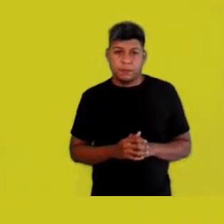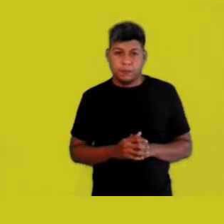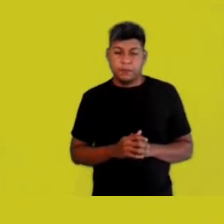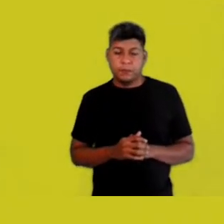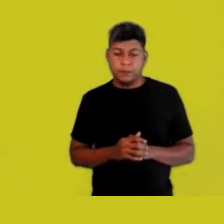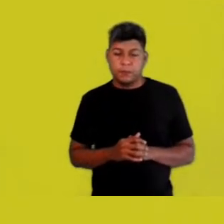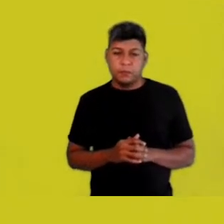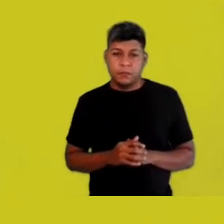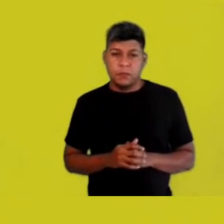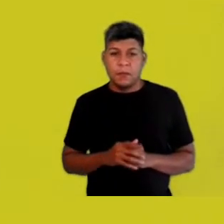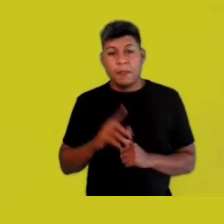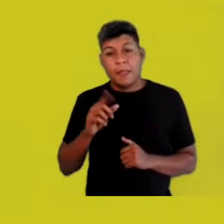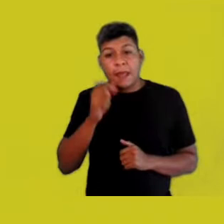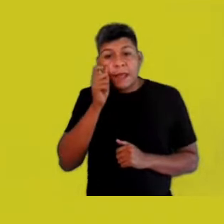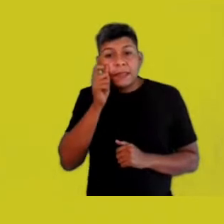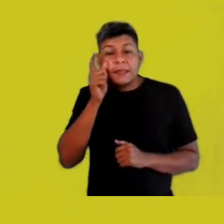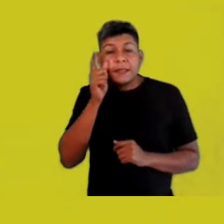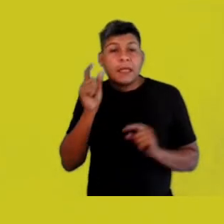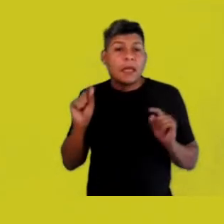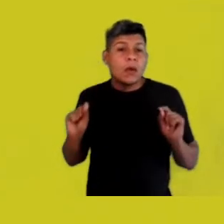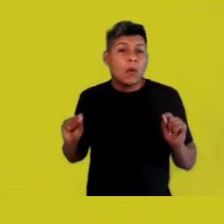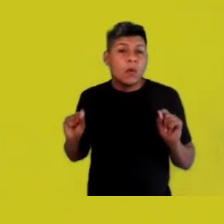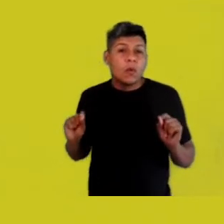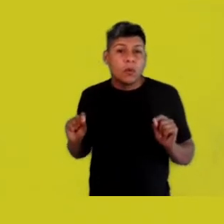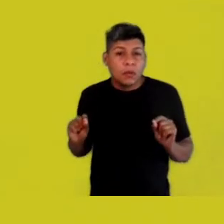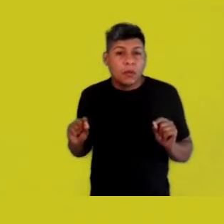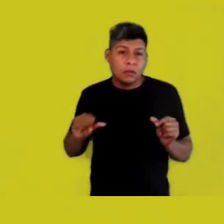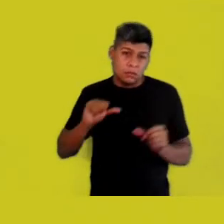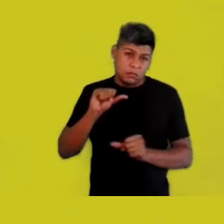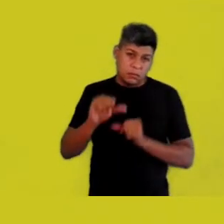This idea of an apocalyptical action by the poet is very interesting,